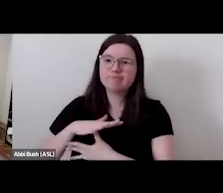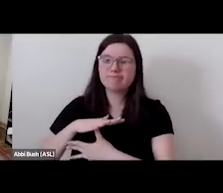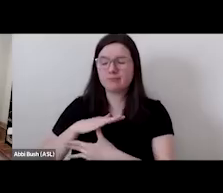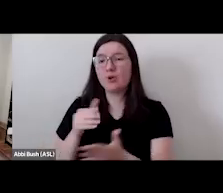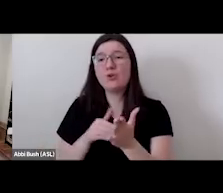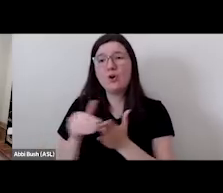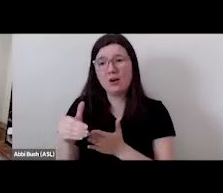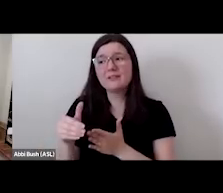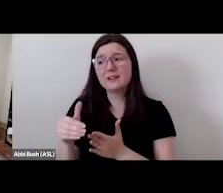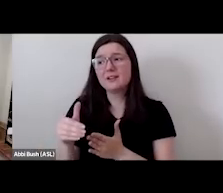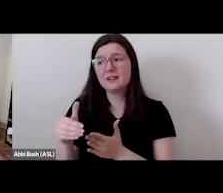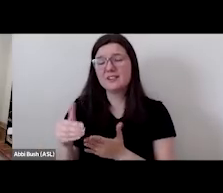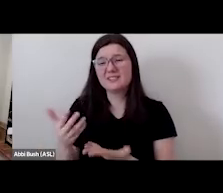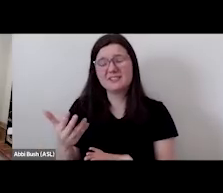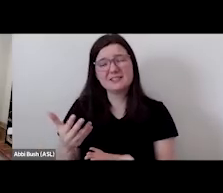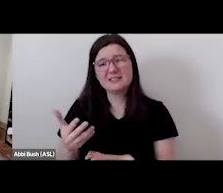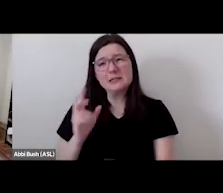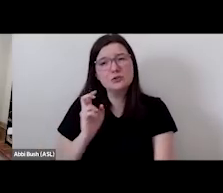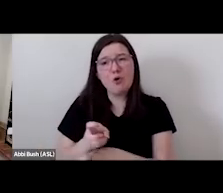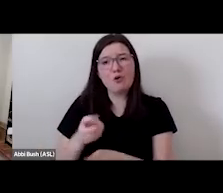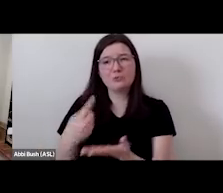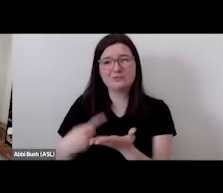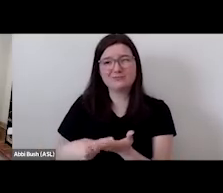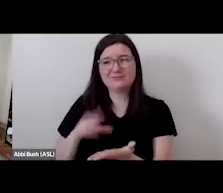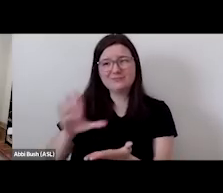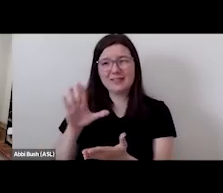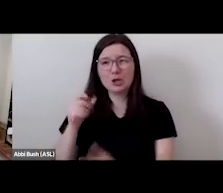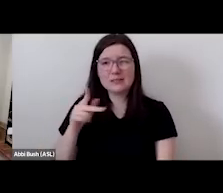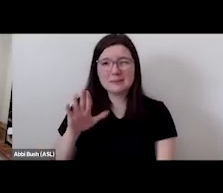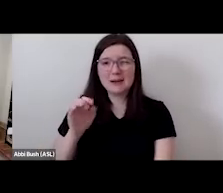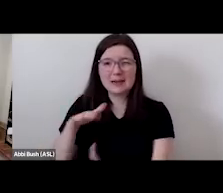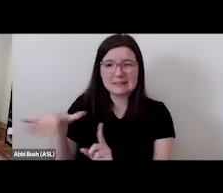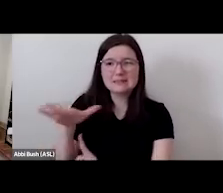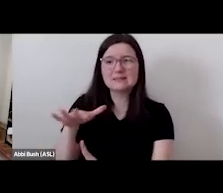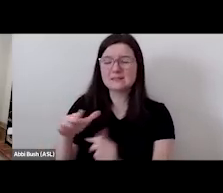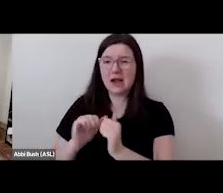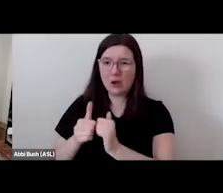to talk about cleaning up your space. But if you talk about the logic behind it of we do need